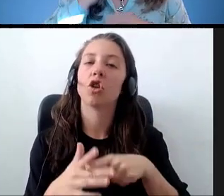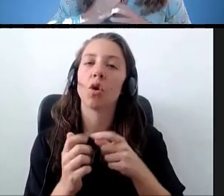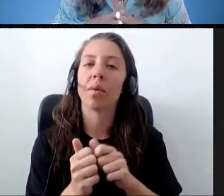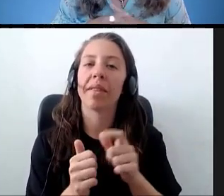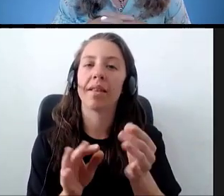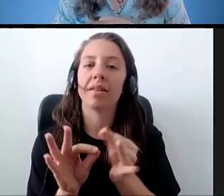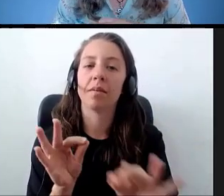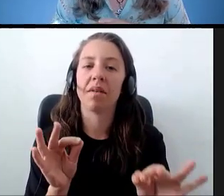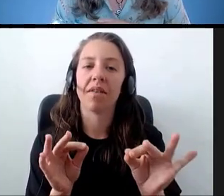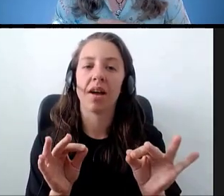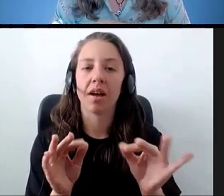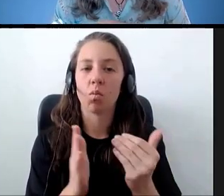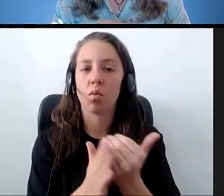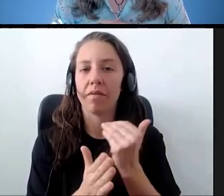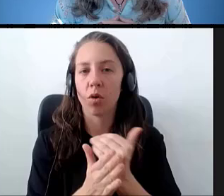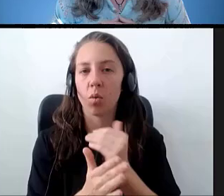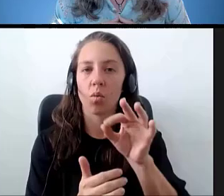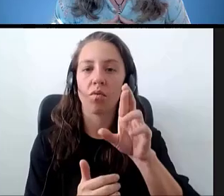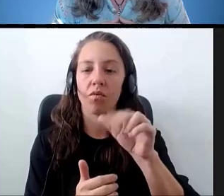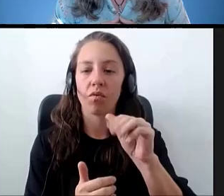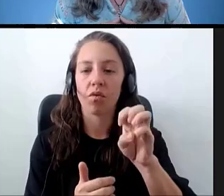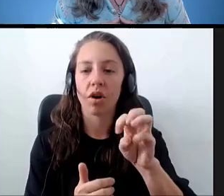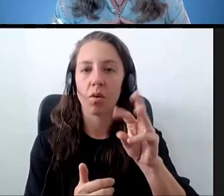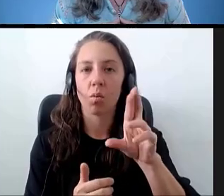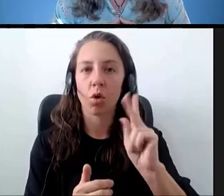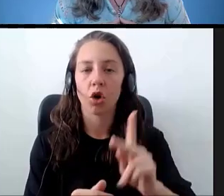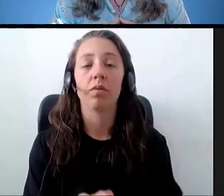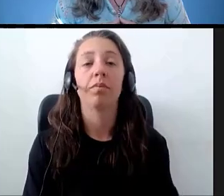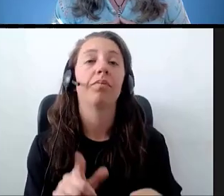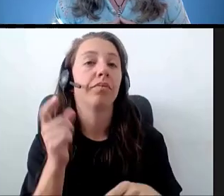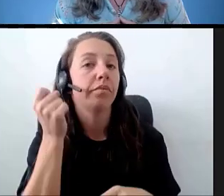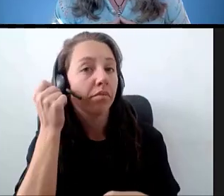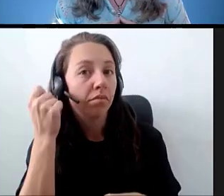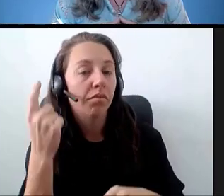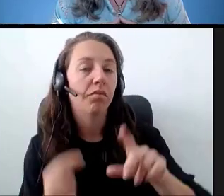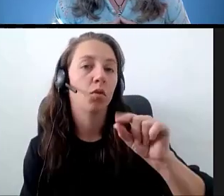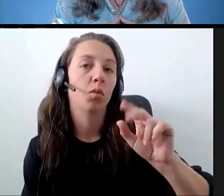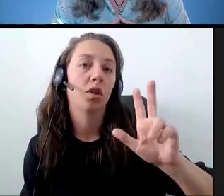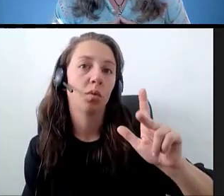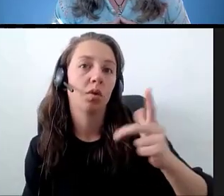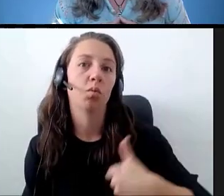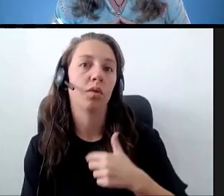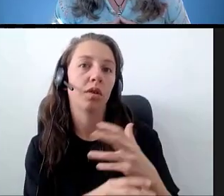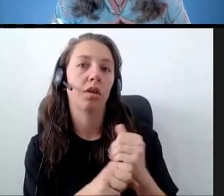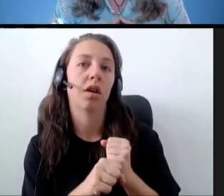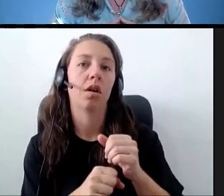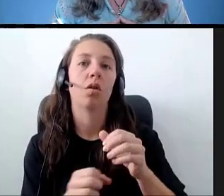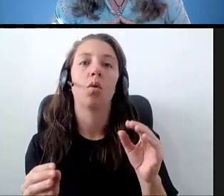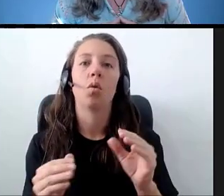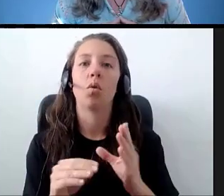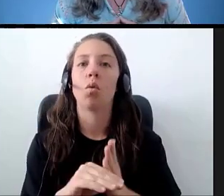In 2023, the NIH received more than 51,000 research project grant applications.